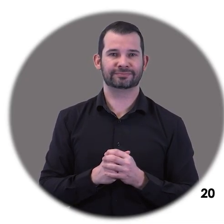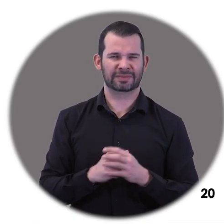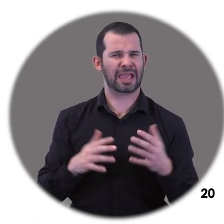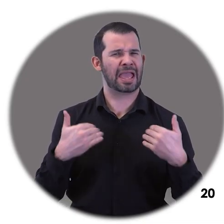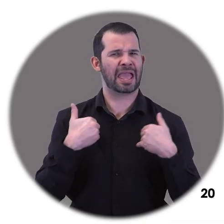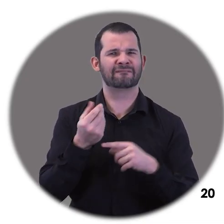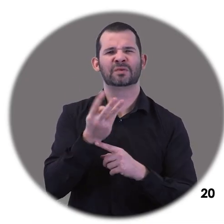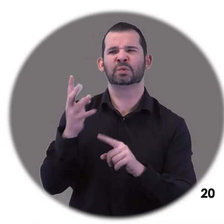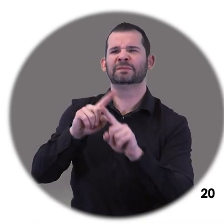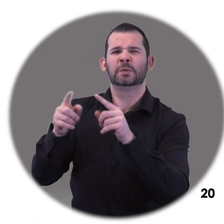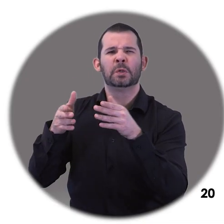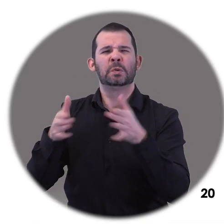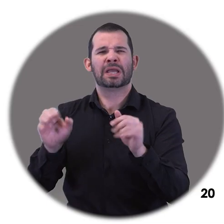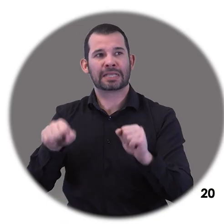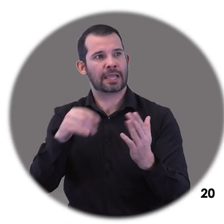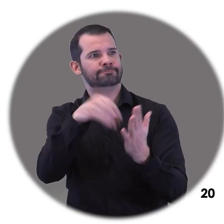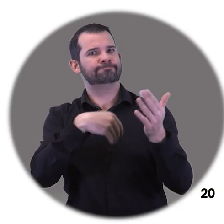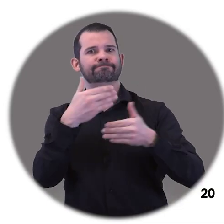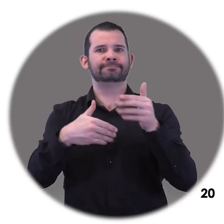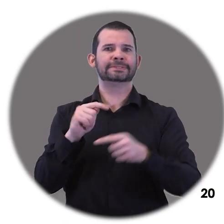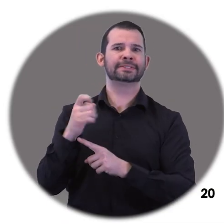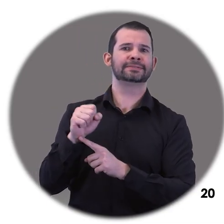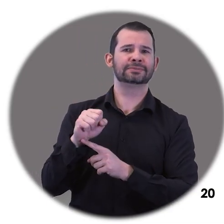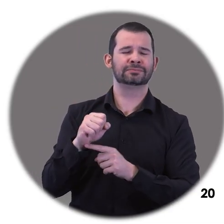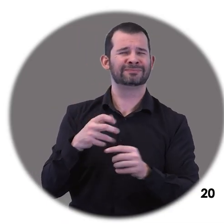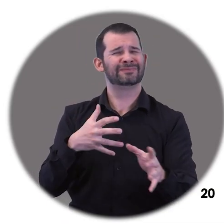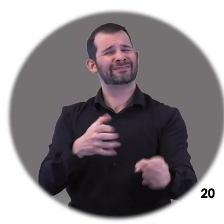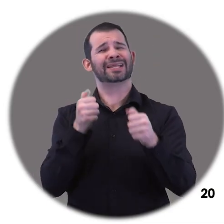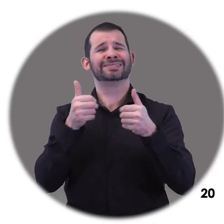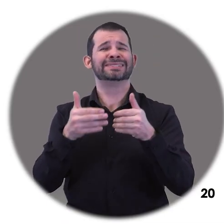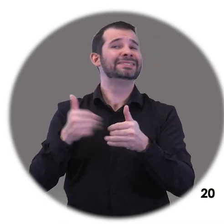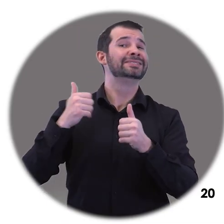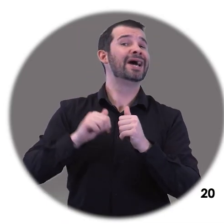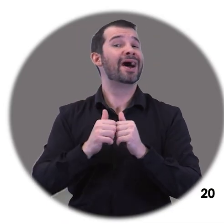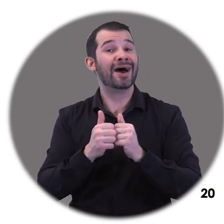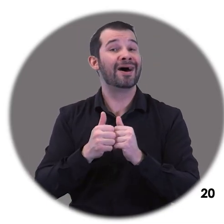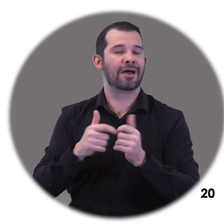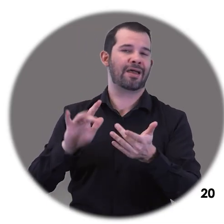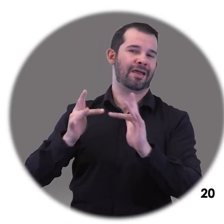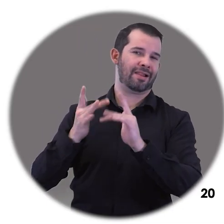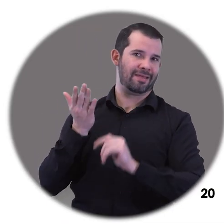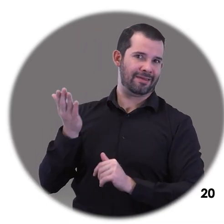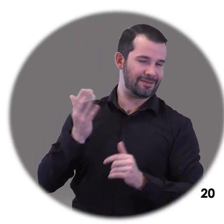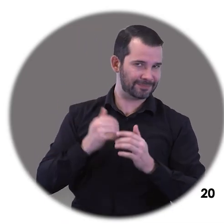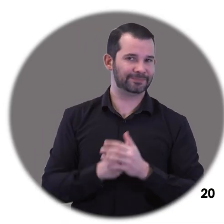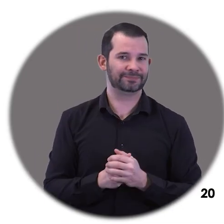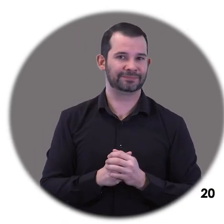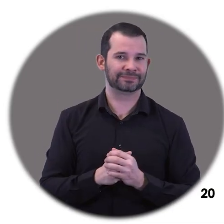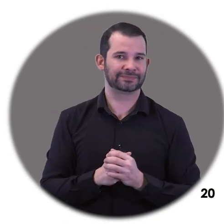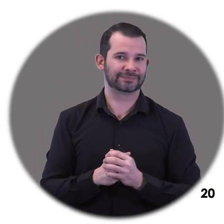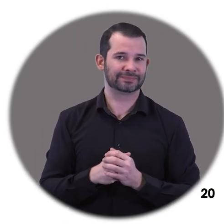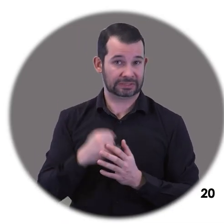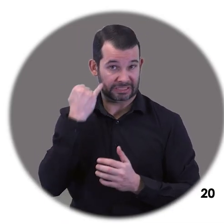There are a few ways to do your taxes. The fastest and easiest way is to do them online.